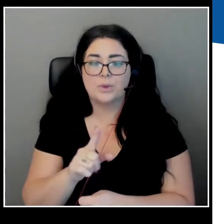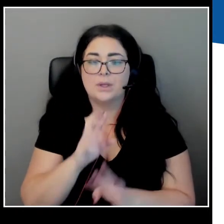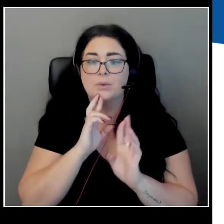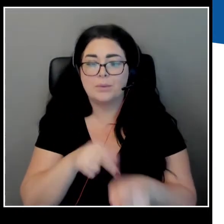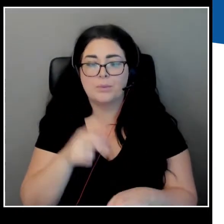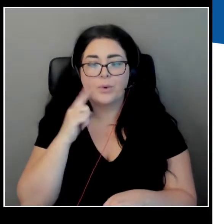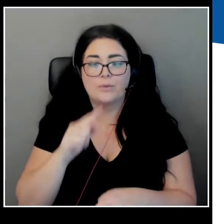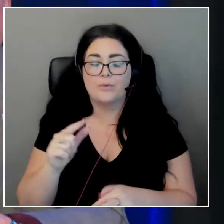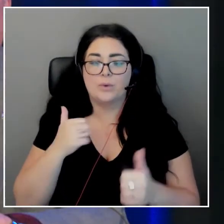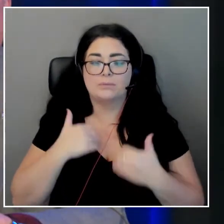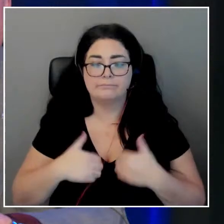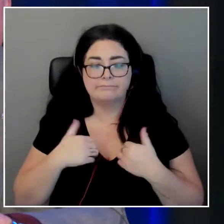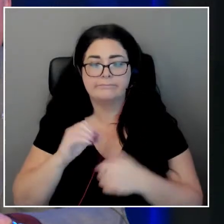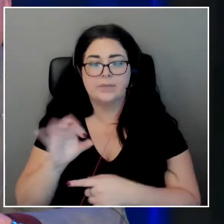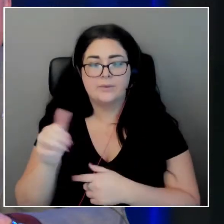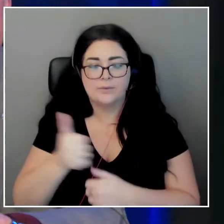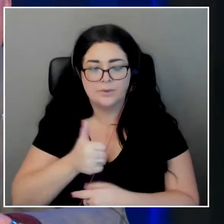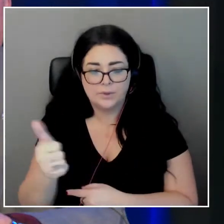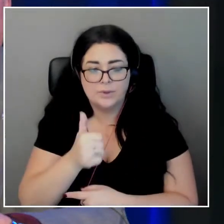operating subsidies to deliver the service.